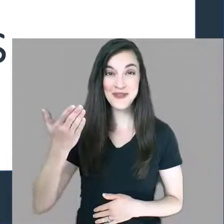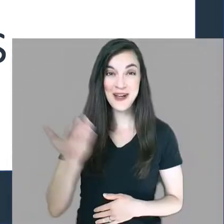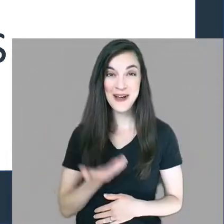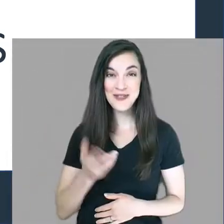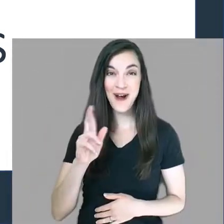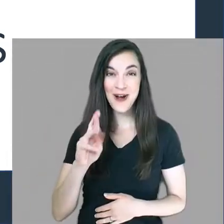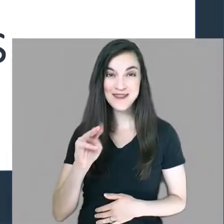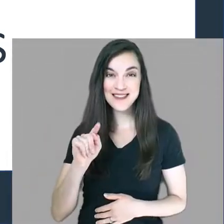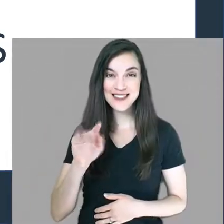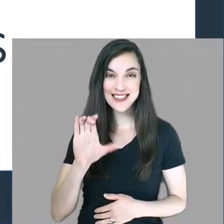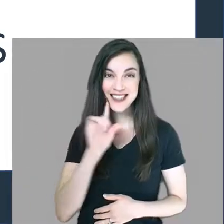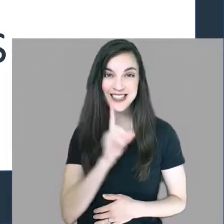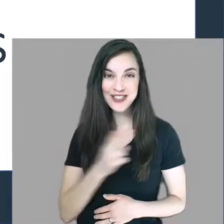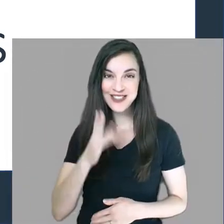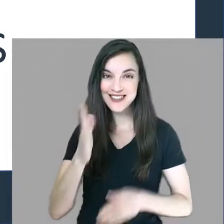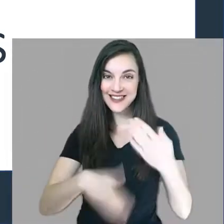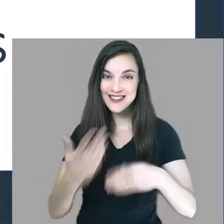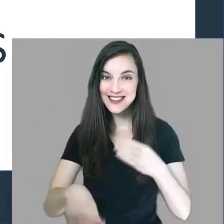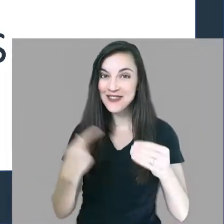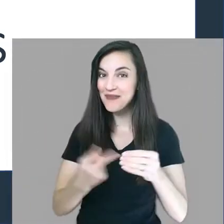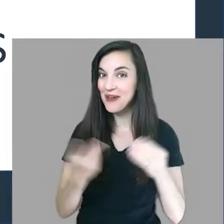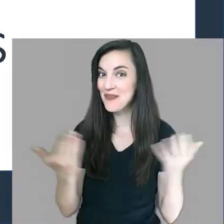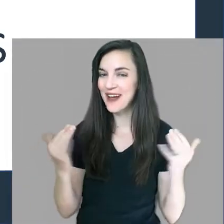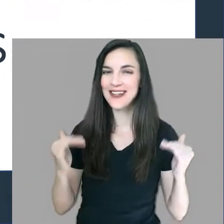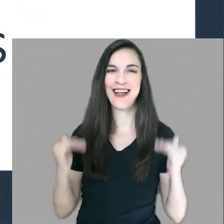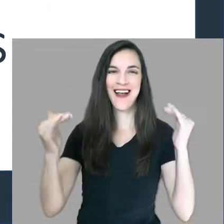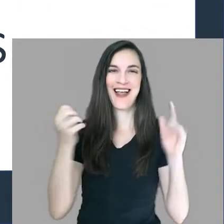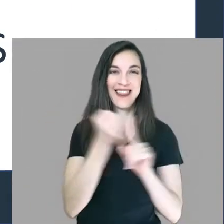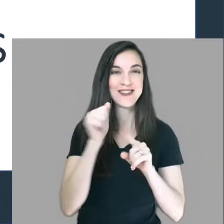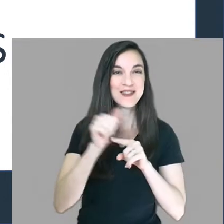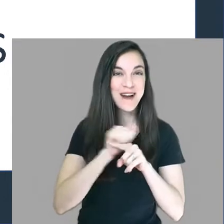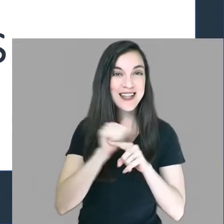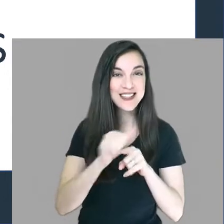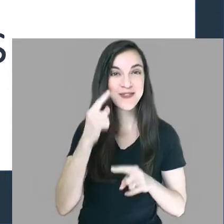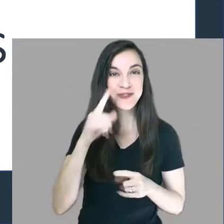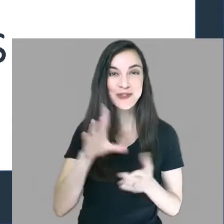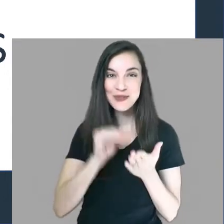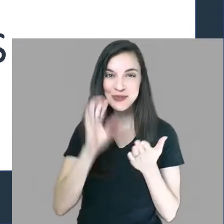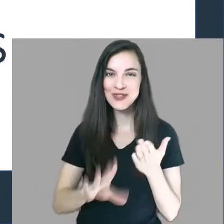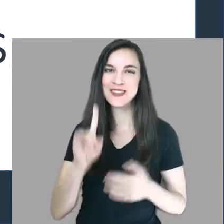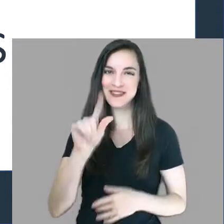Welcome to RMTC-D/HH’s series on the High-Leverage Practices for Students with Disabilities.